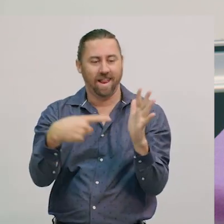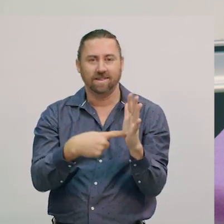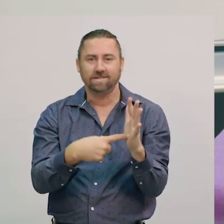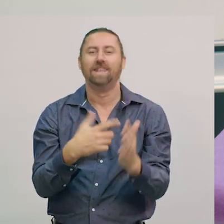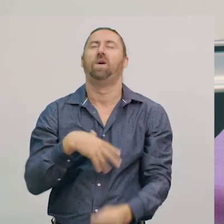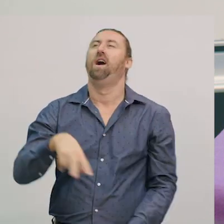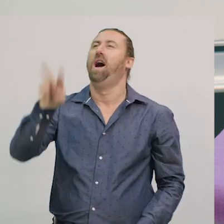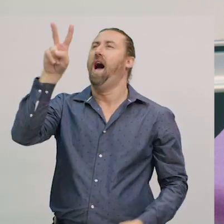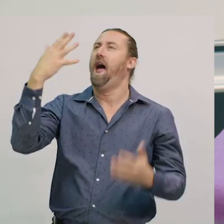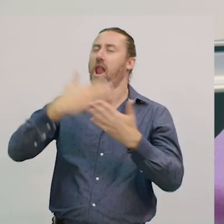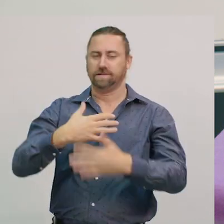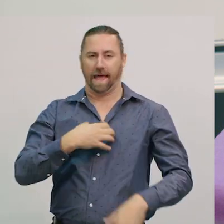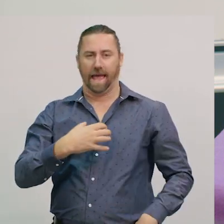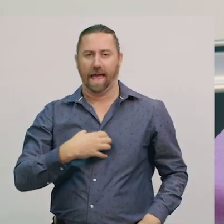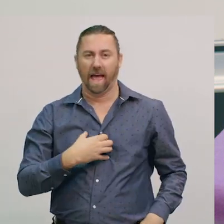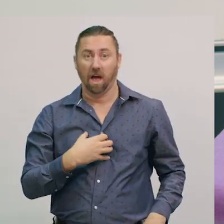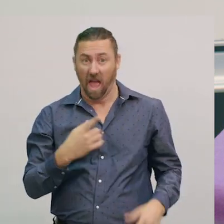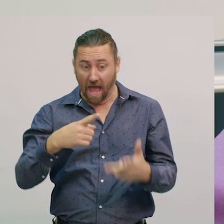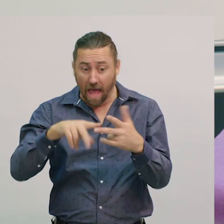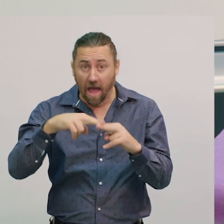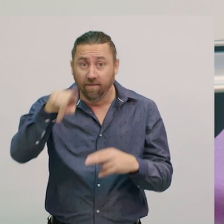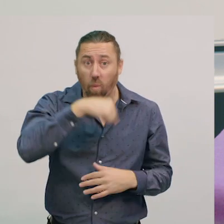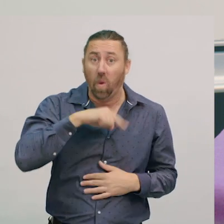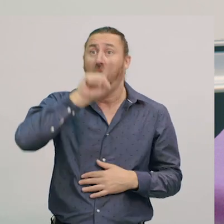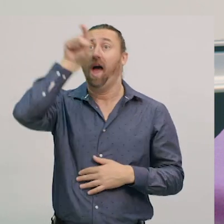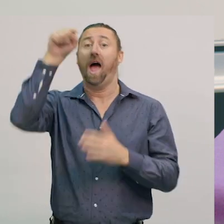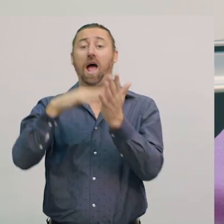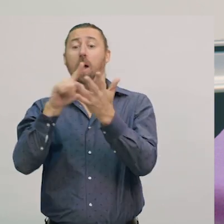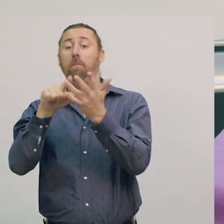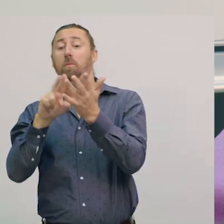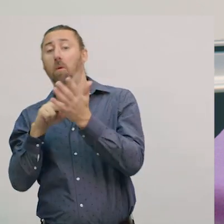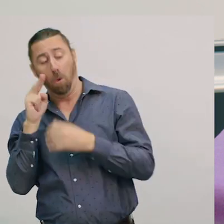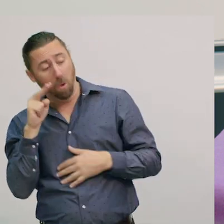If we were on the Moon, we would be able to see the Earth reflecting the Sun’s light too.